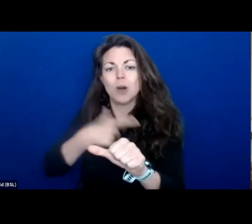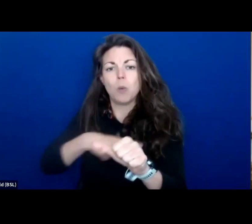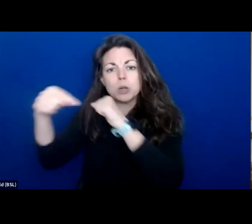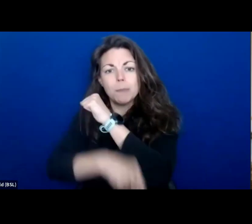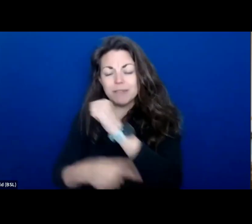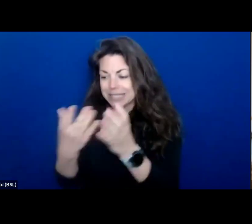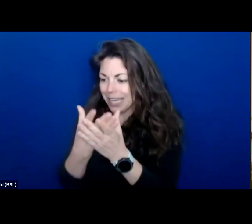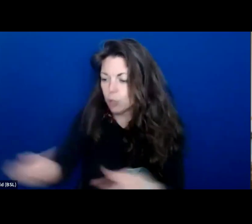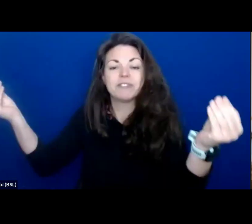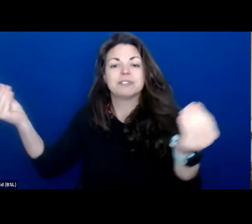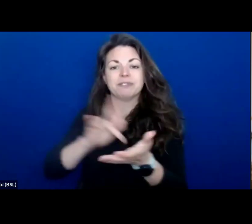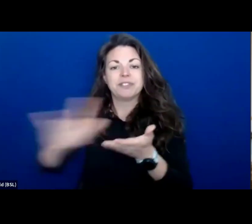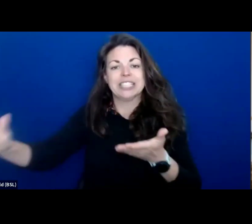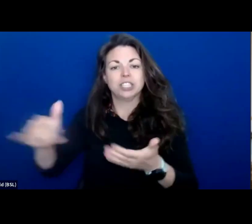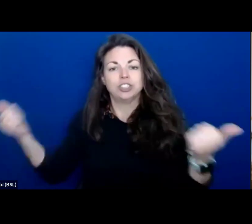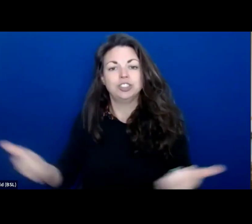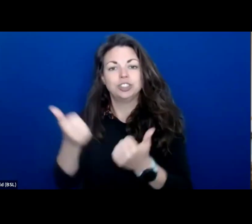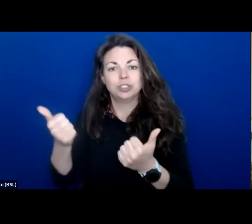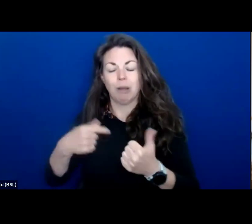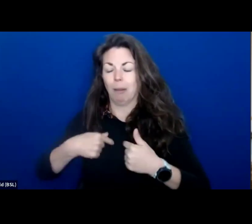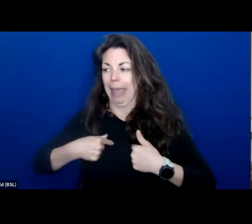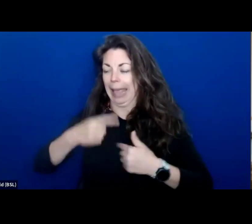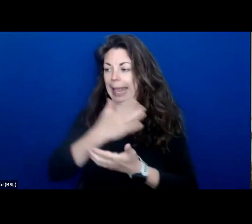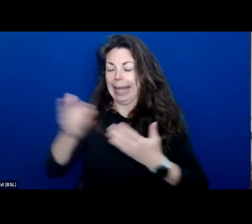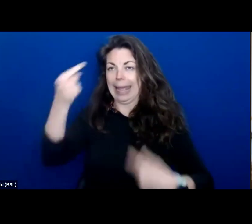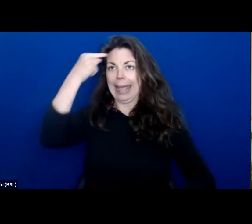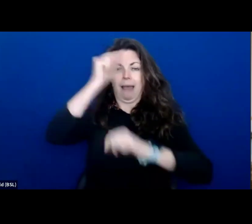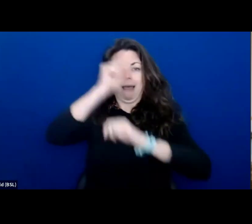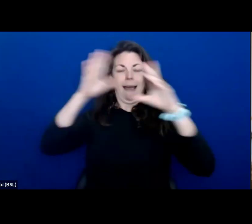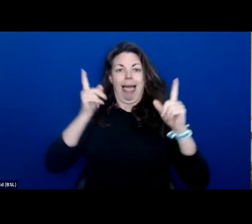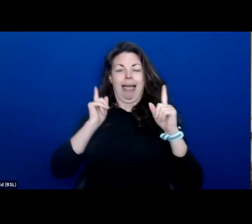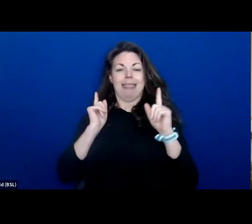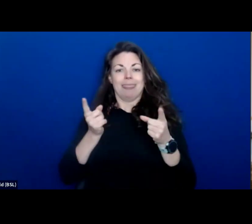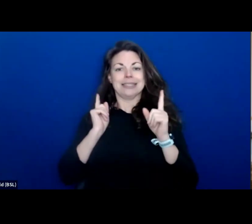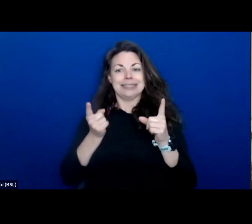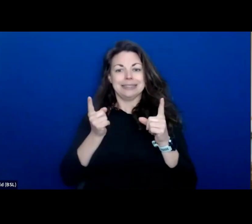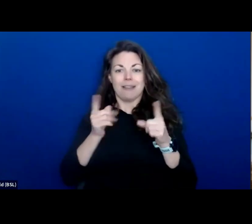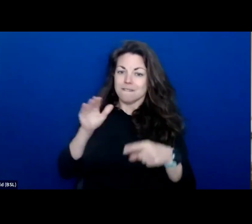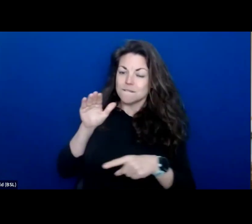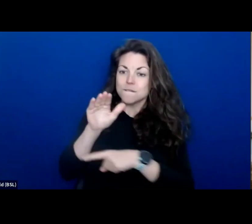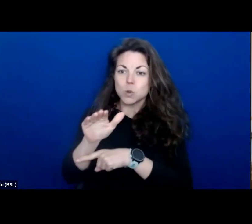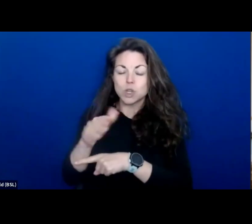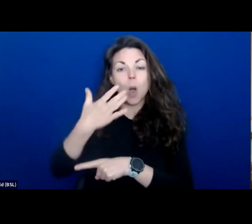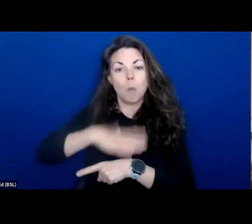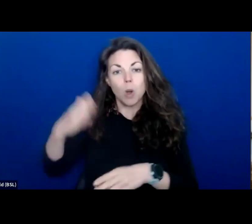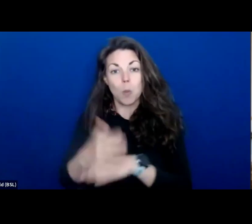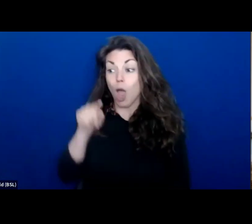everything just became so clear. When I grew up, I was going to work for the United Nations. And I told everybody,